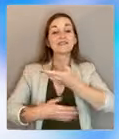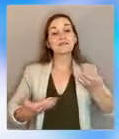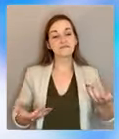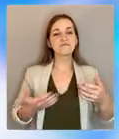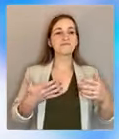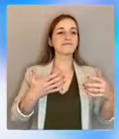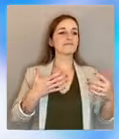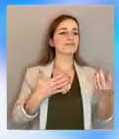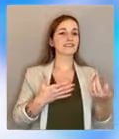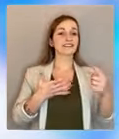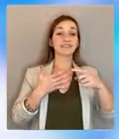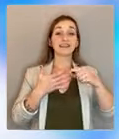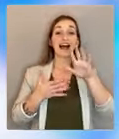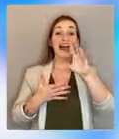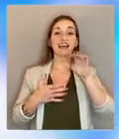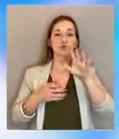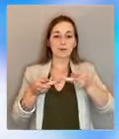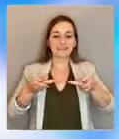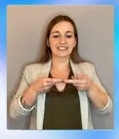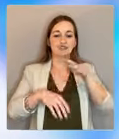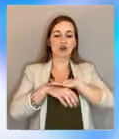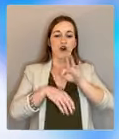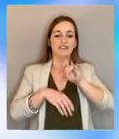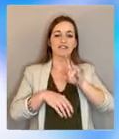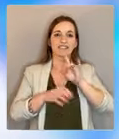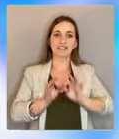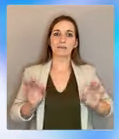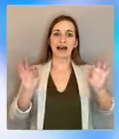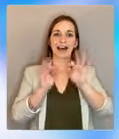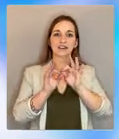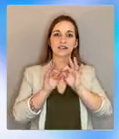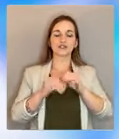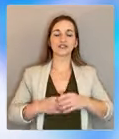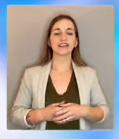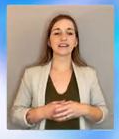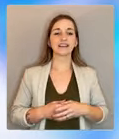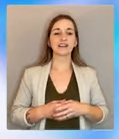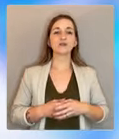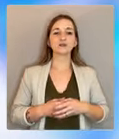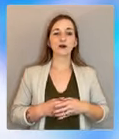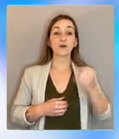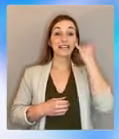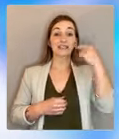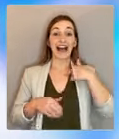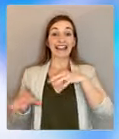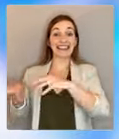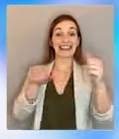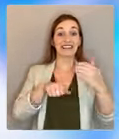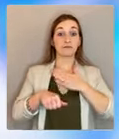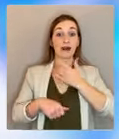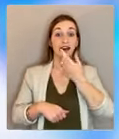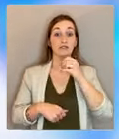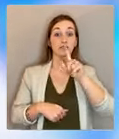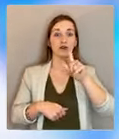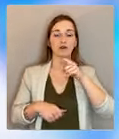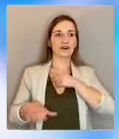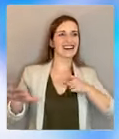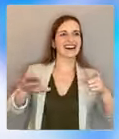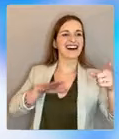than maybe you were going to go, and your position on the field matters. So if I leave my goal to go score on an opponent